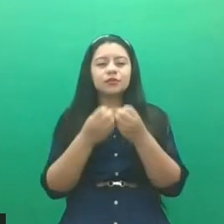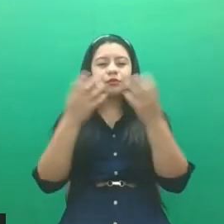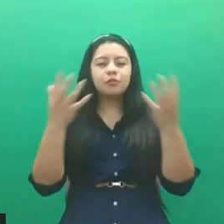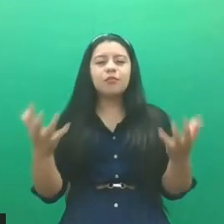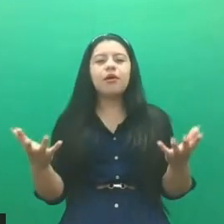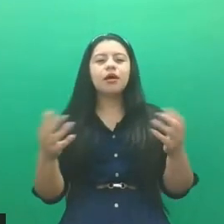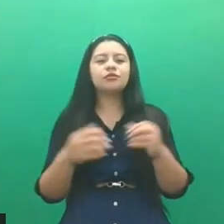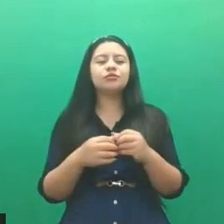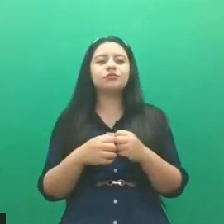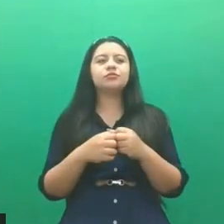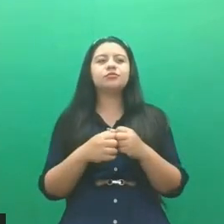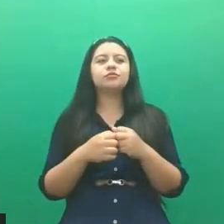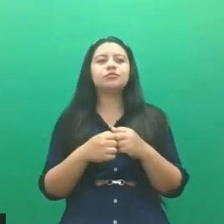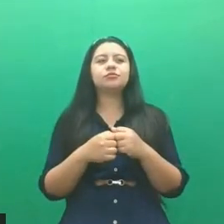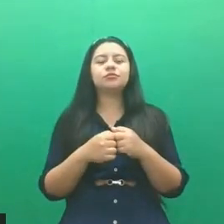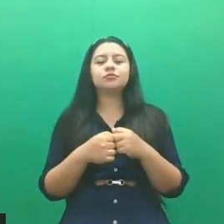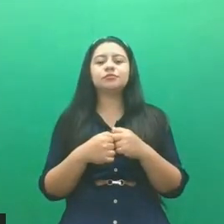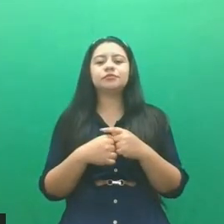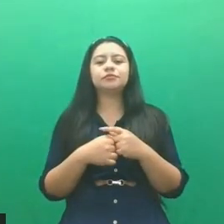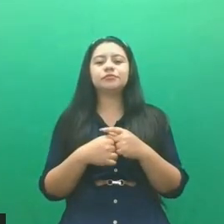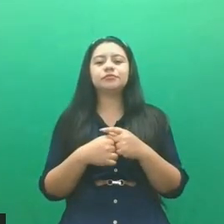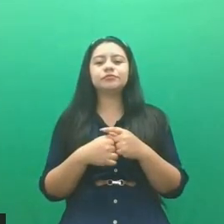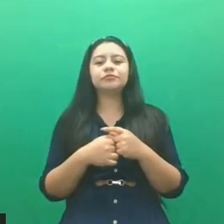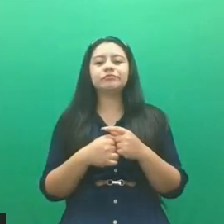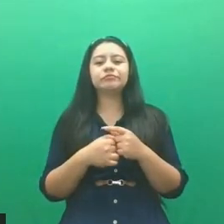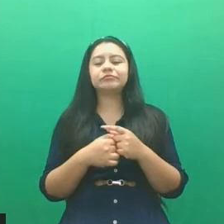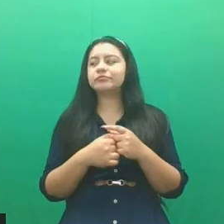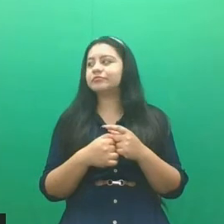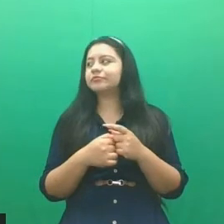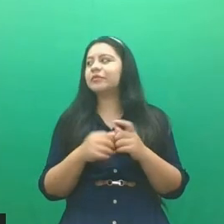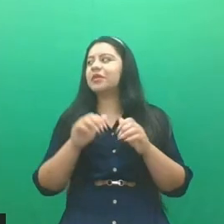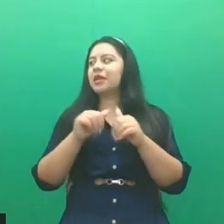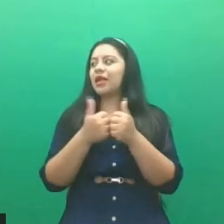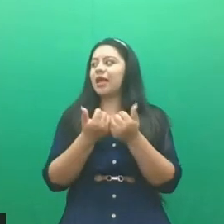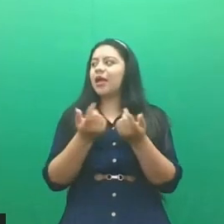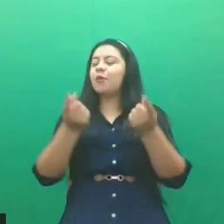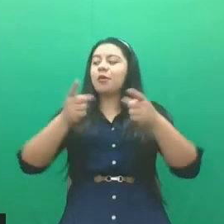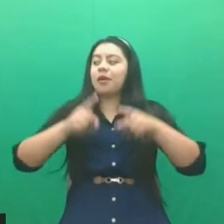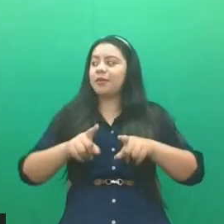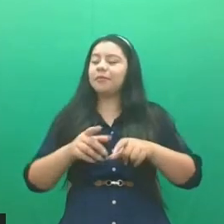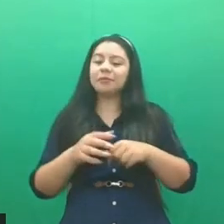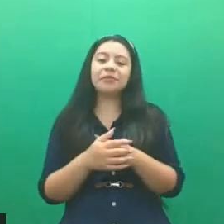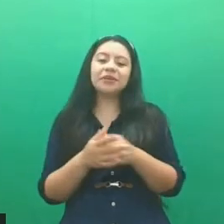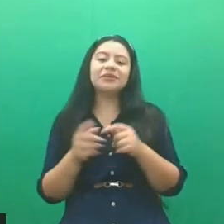delivery as it is, like Sina and I like to break out creating the affordance and then surfacing